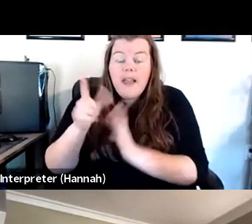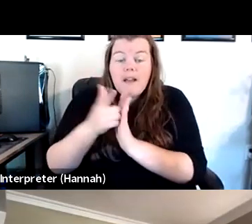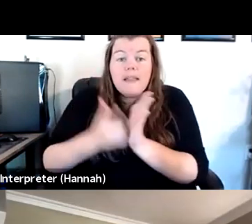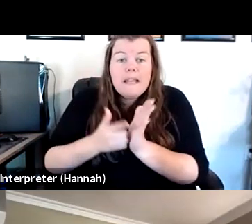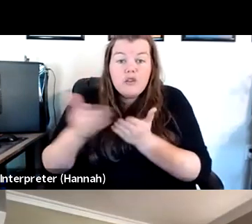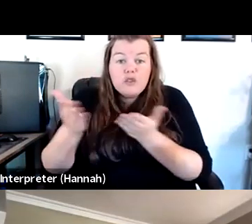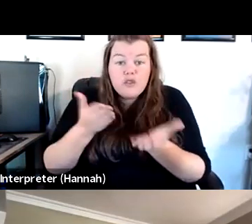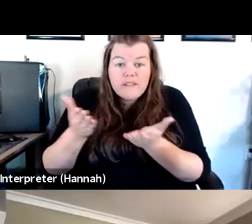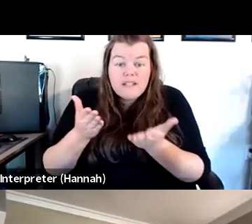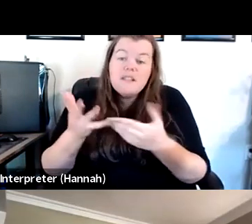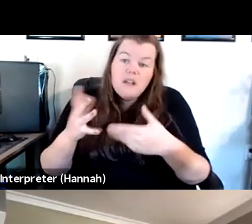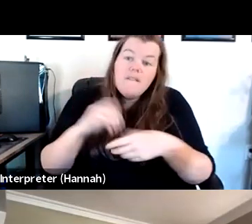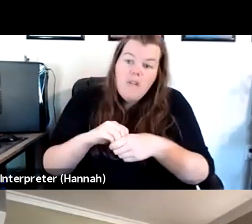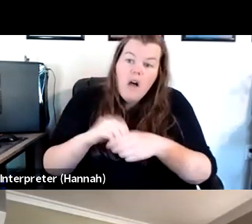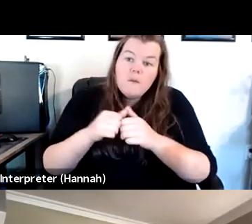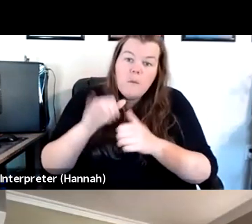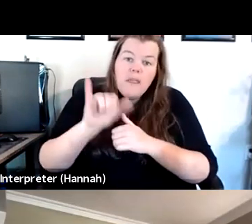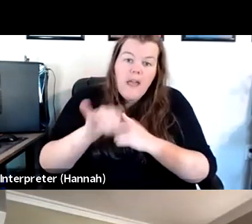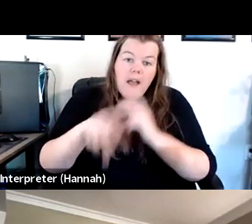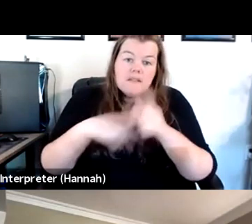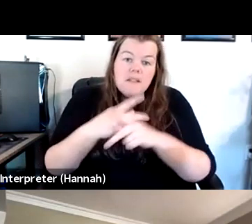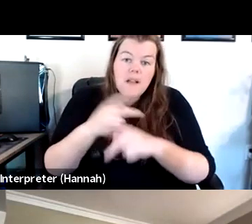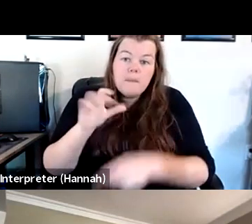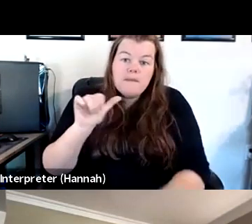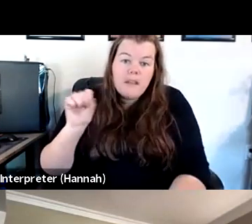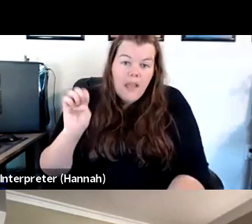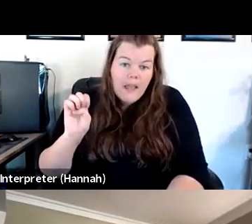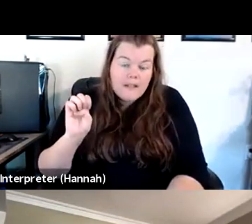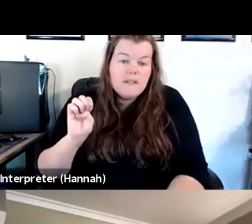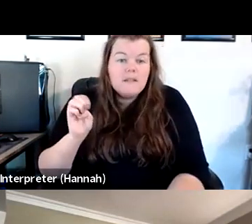uh get involved in cases like that both uh in their individual office and then